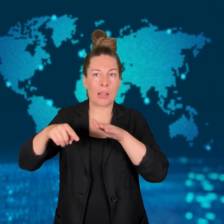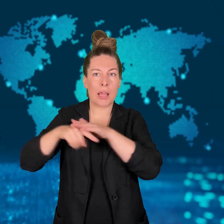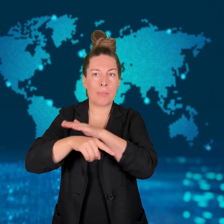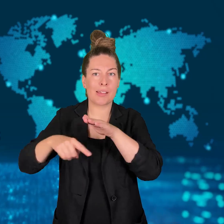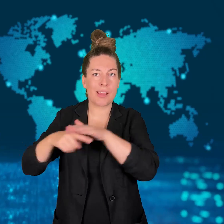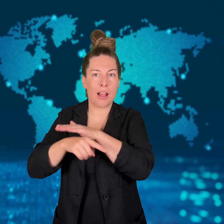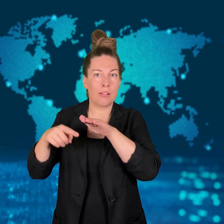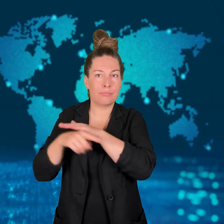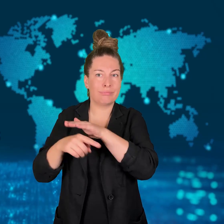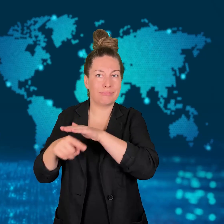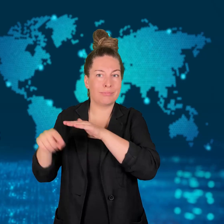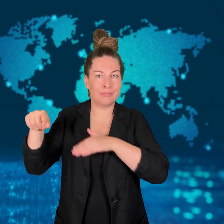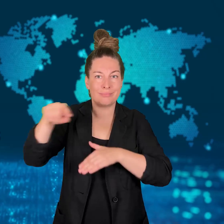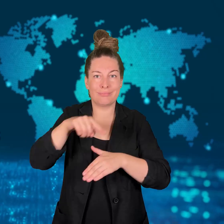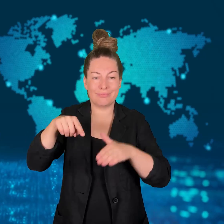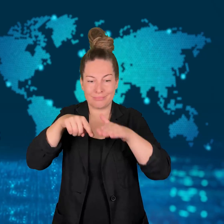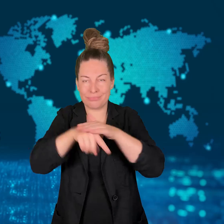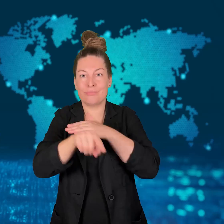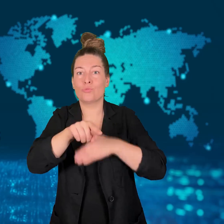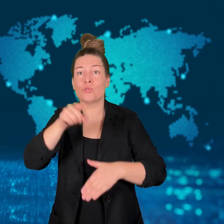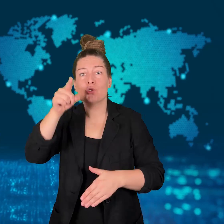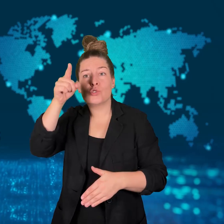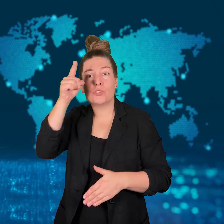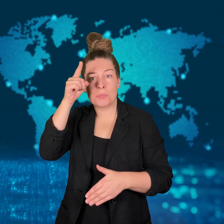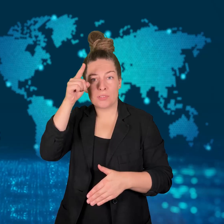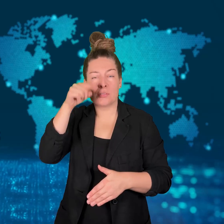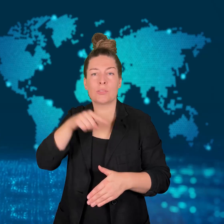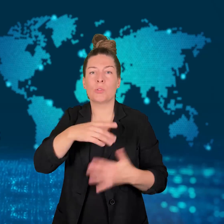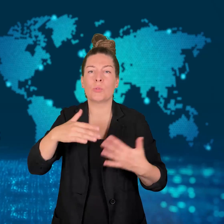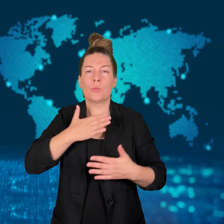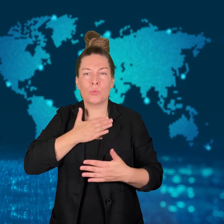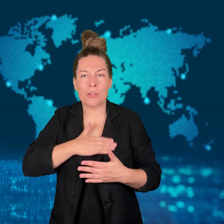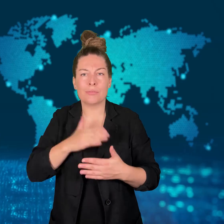The new controls would be aimed at tackling immigration.